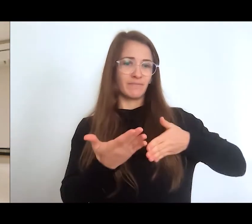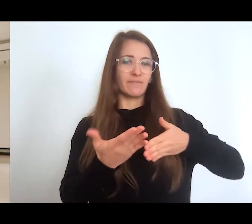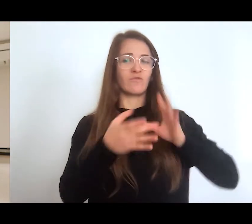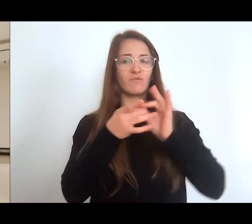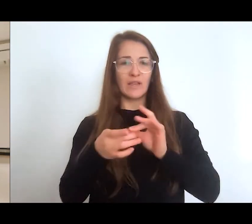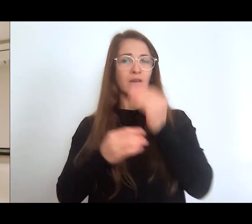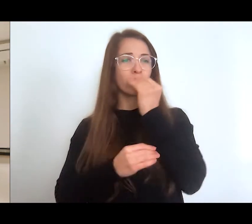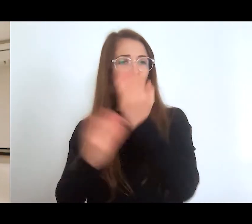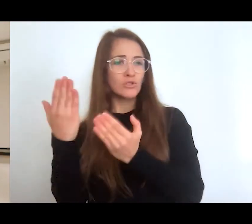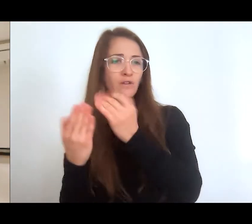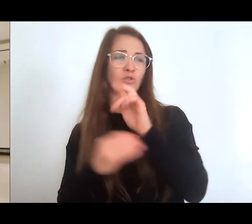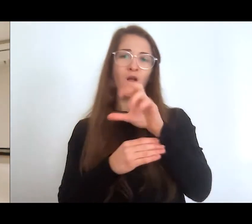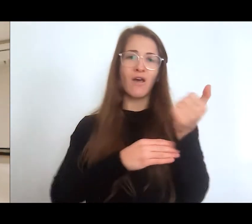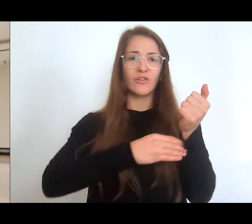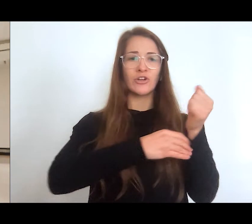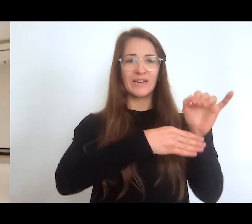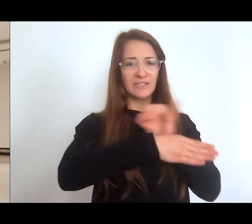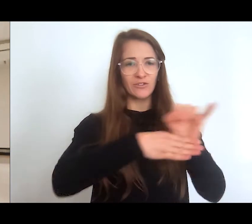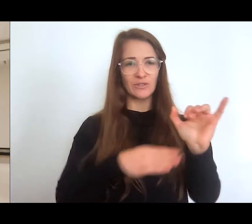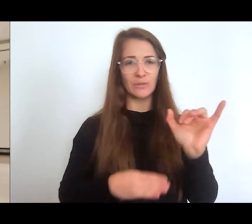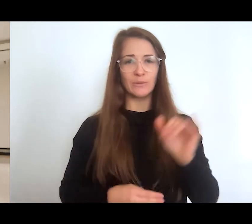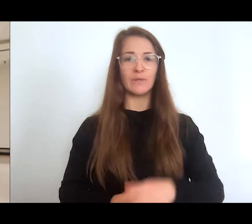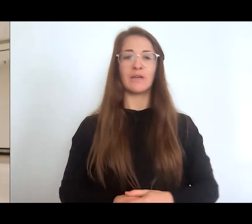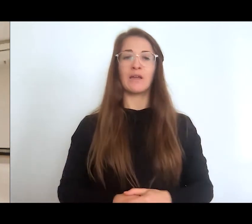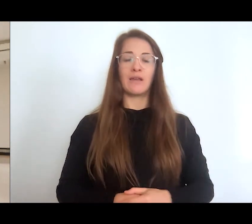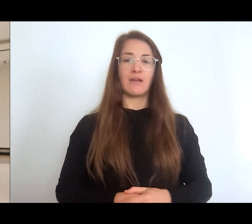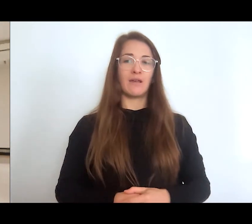PROFIT SECTOR WHETHER FOOD SERVICE OR ANY OTHER INDUSTRY, REALLY.